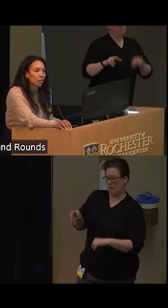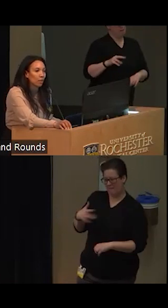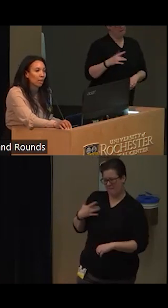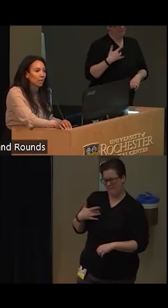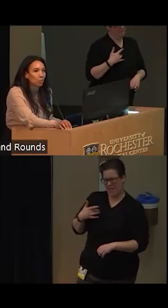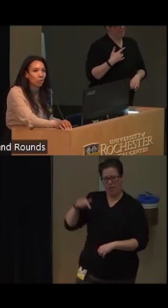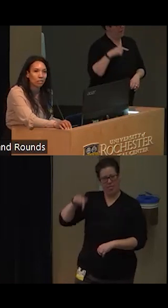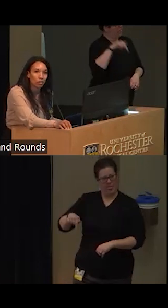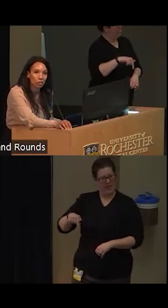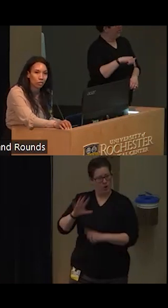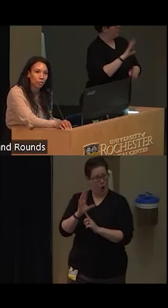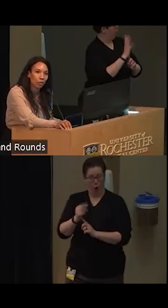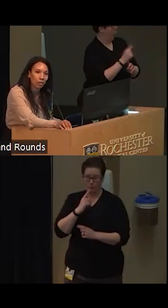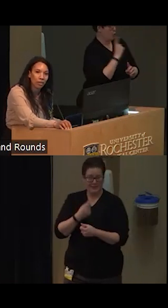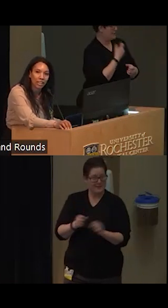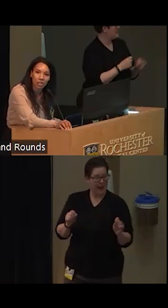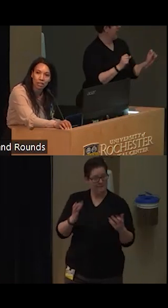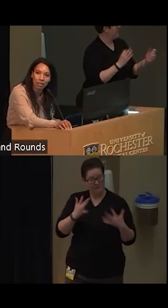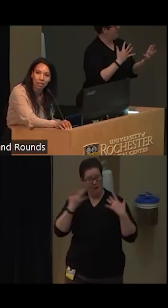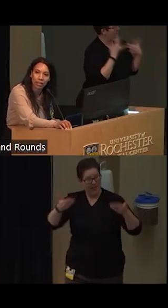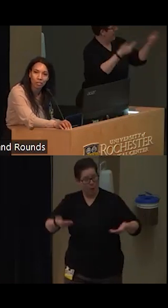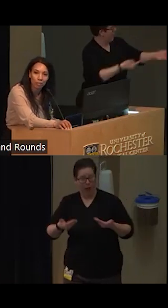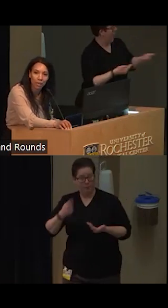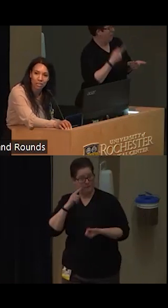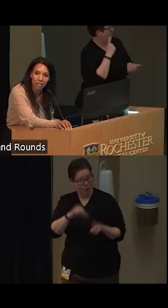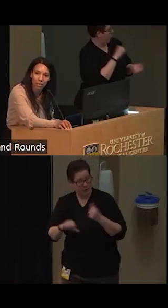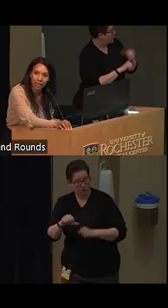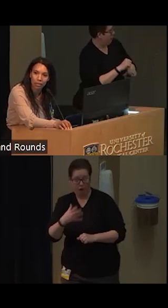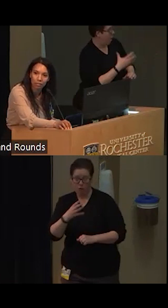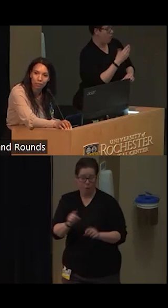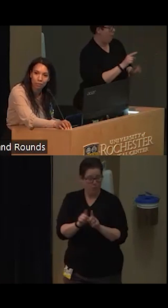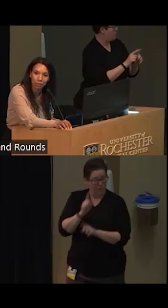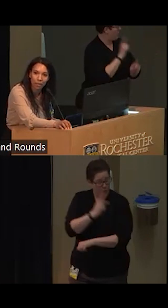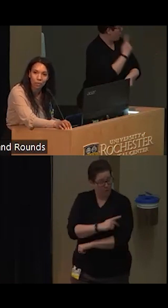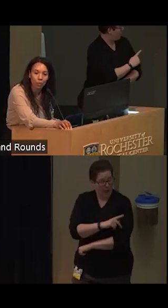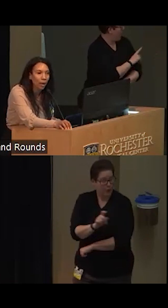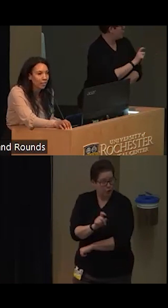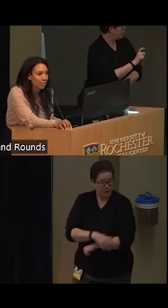welcoming and supportive culture for each other and for the patients that we take care of we want